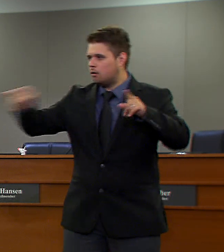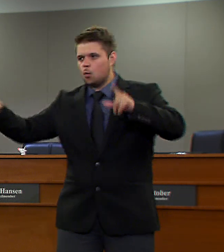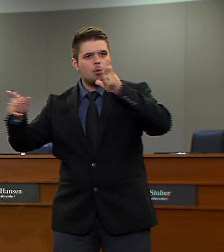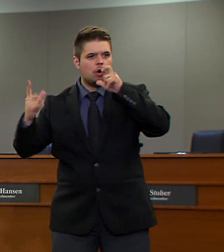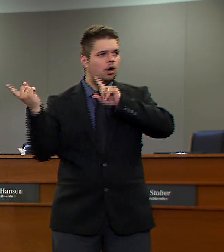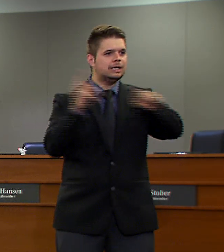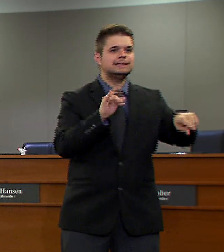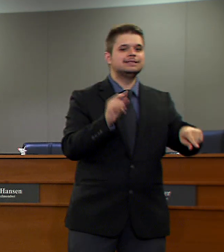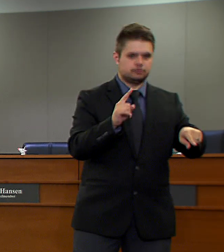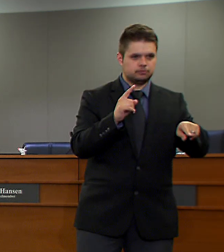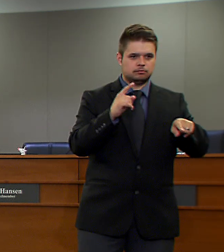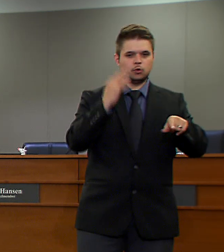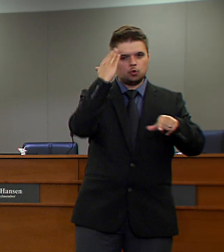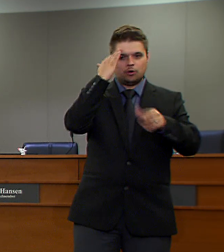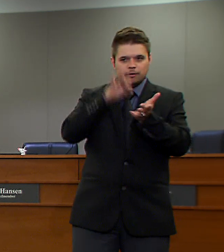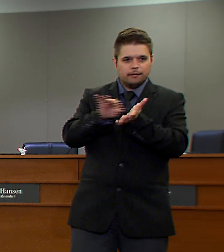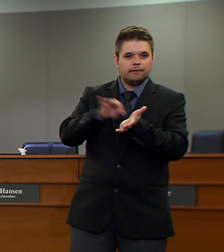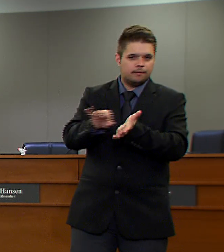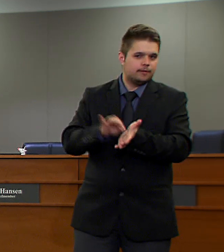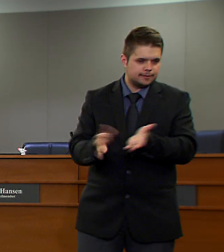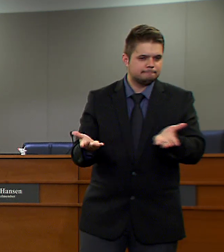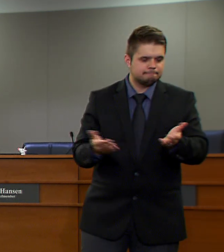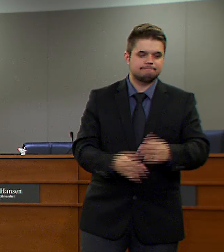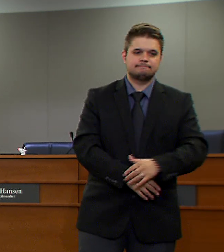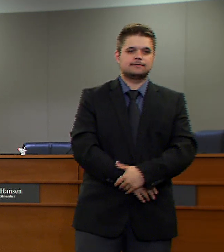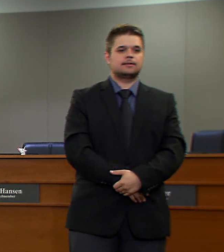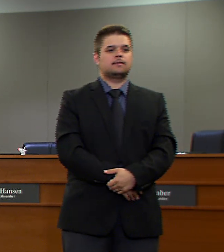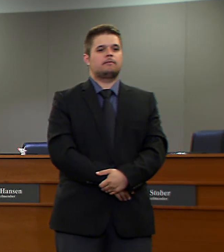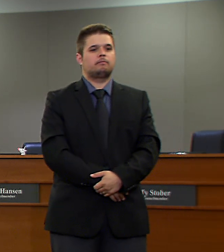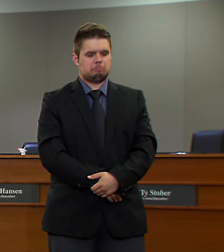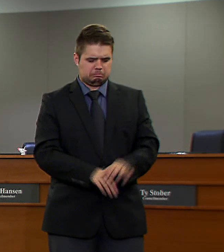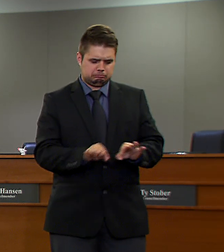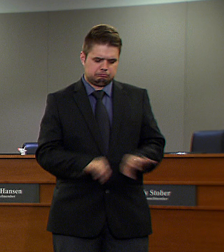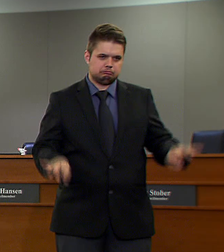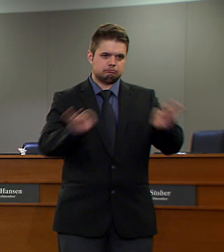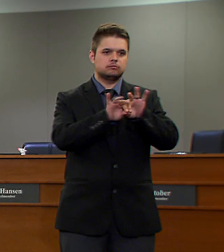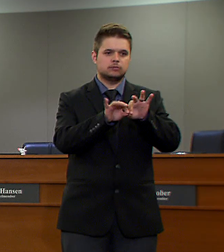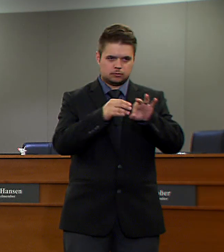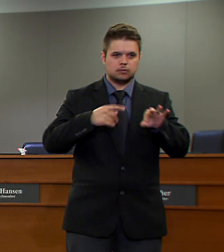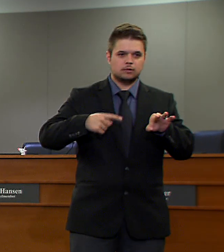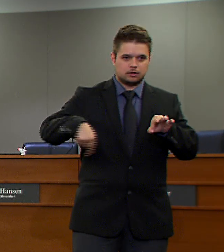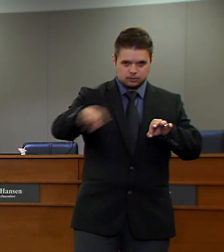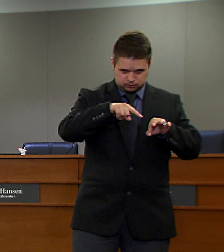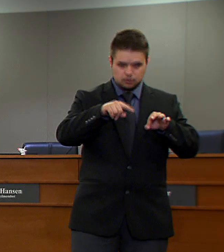Early testing is critical to slowing the spread of COVID-19. And yesterday the Clark County